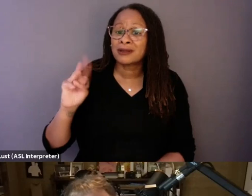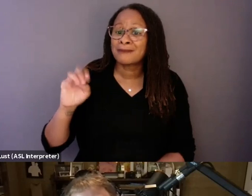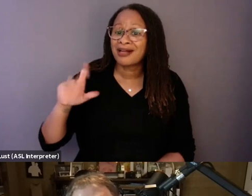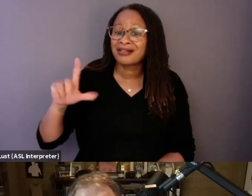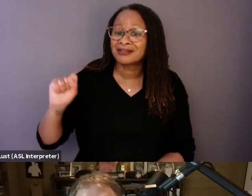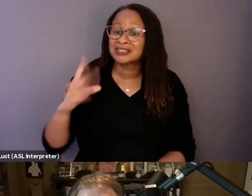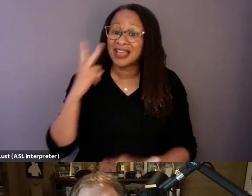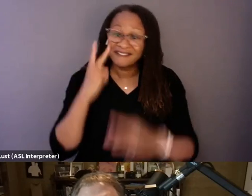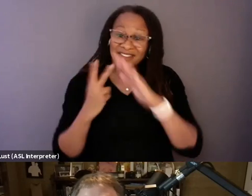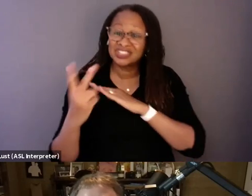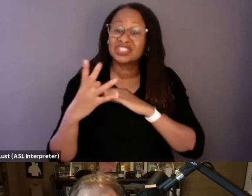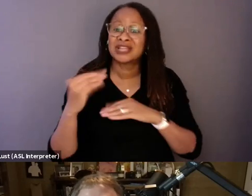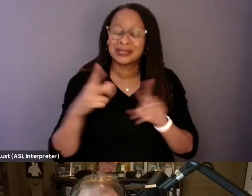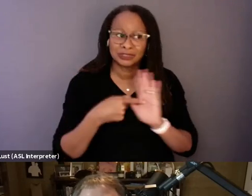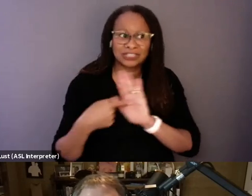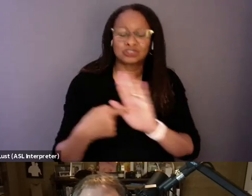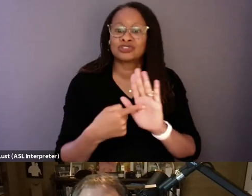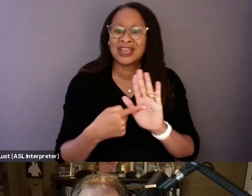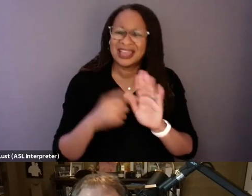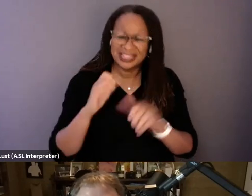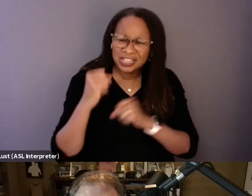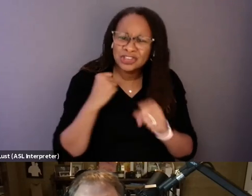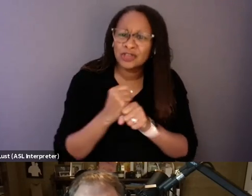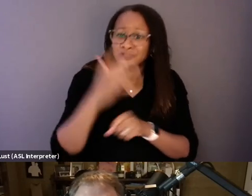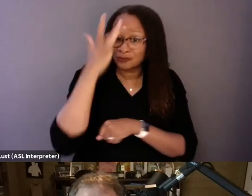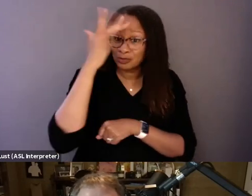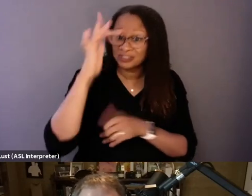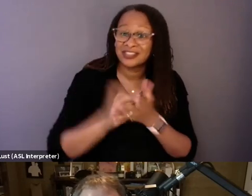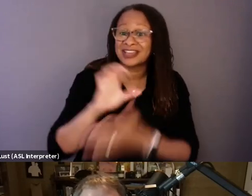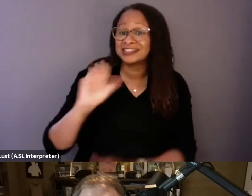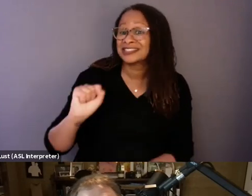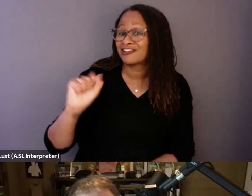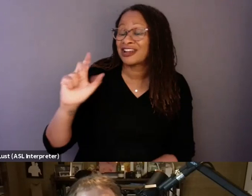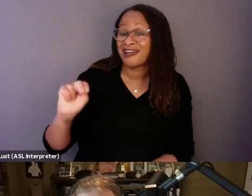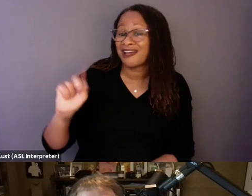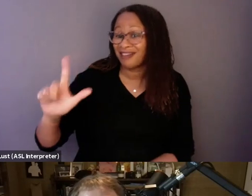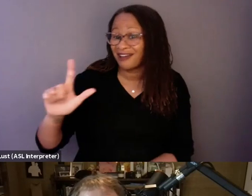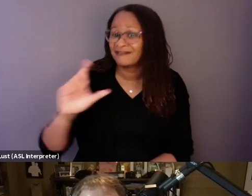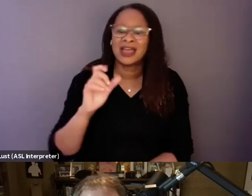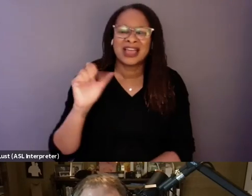and the decades of brilliance that Saturday Night Live has demonstrated the simple fact of the matter is,